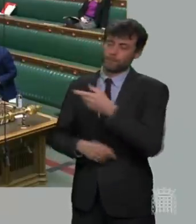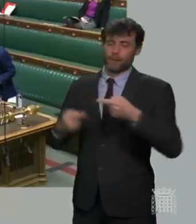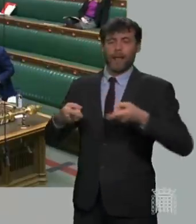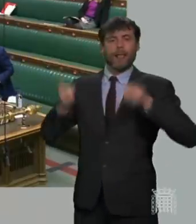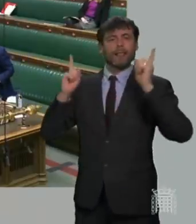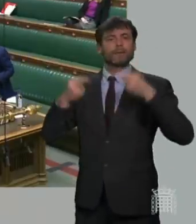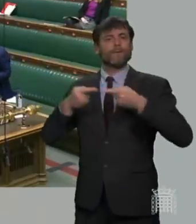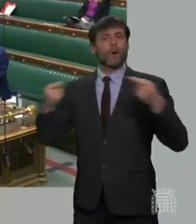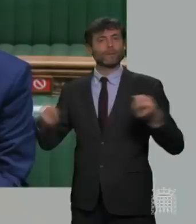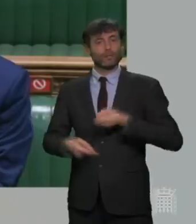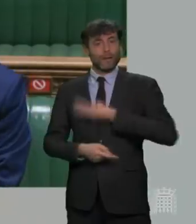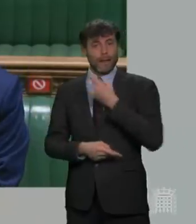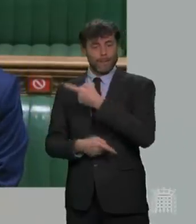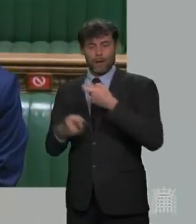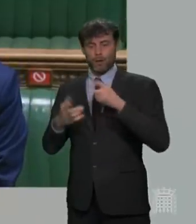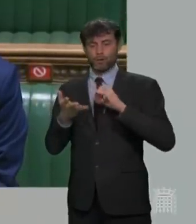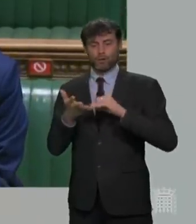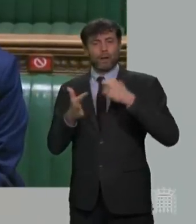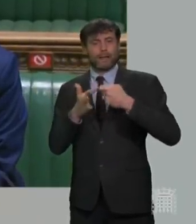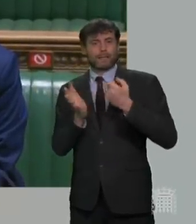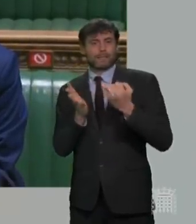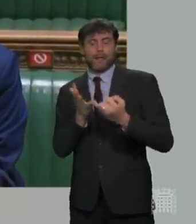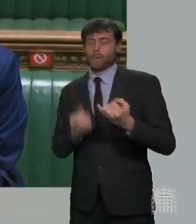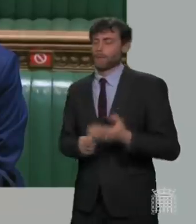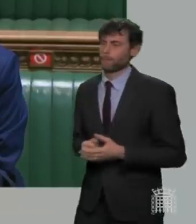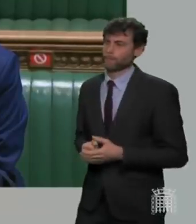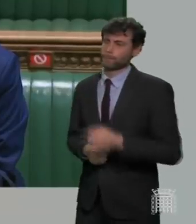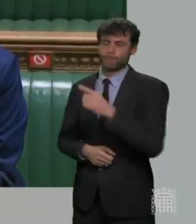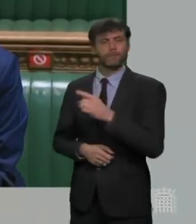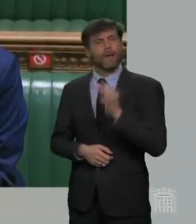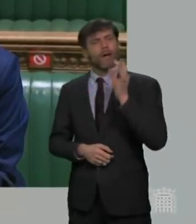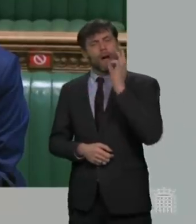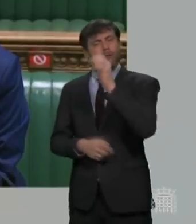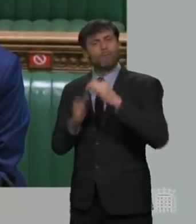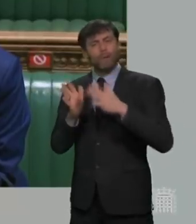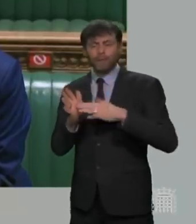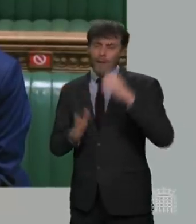Who does the Prime Minister think deserves a pay rise more: an NHS nurse or Dominic Cummings?